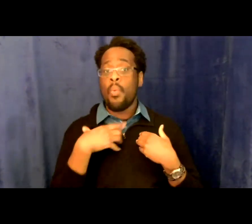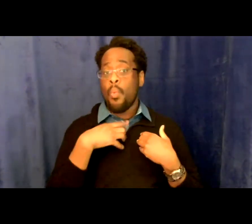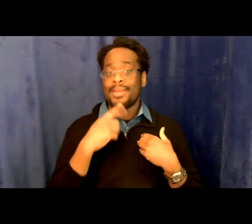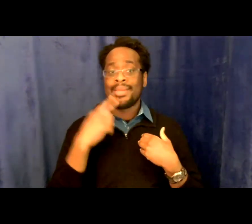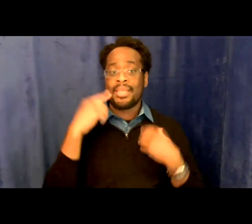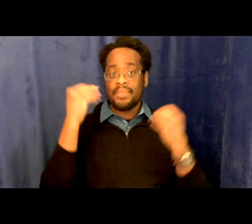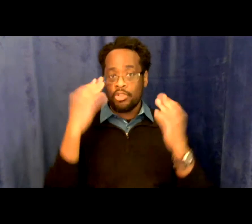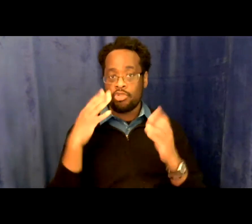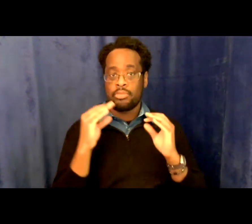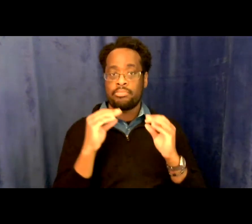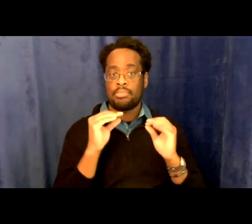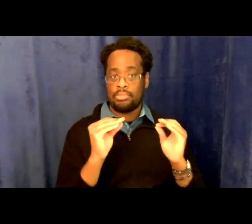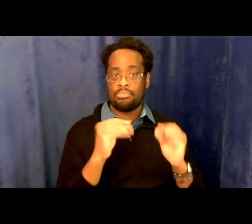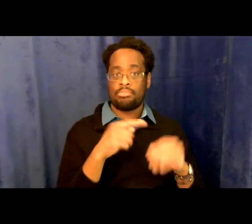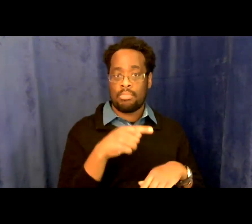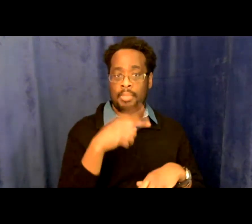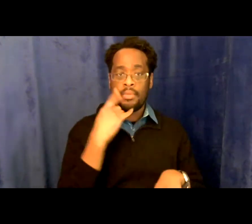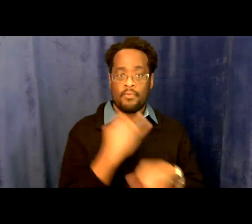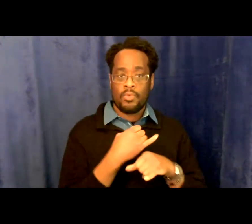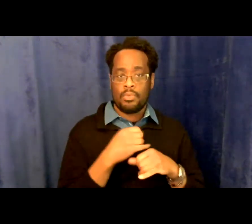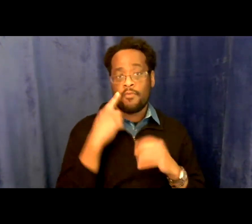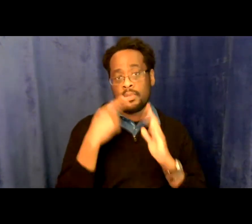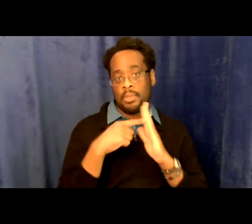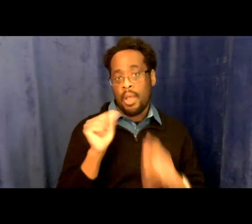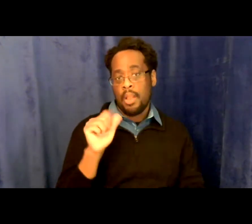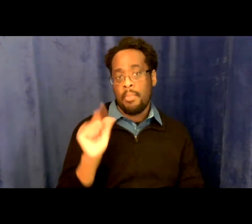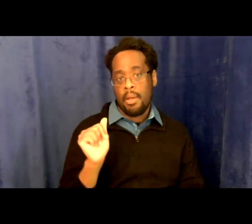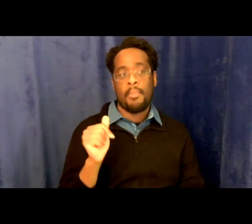some other states they would allow white teachers to go into the death schools